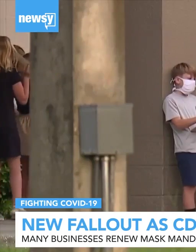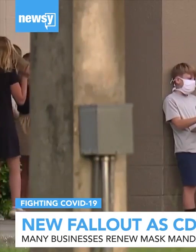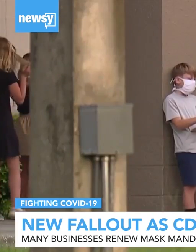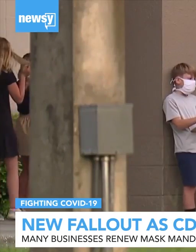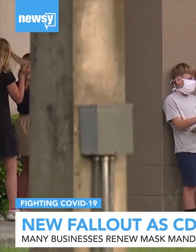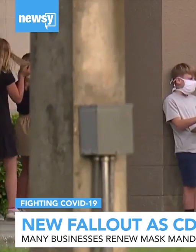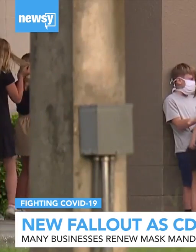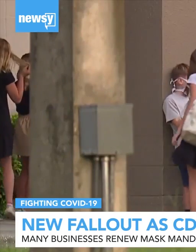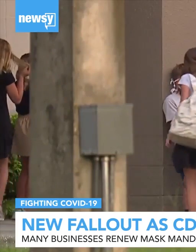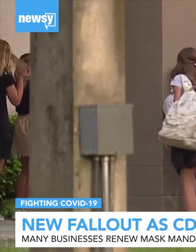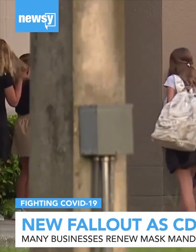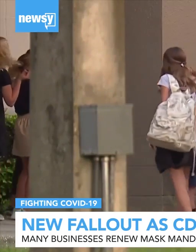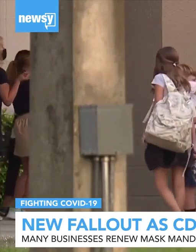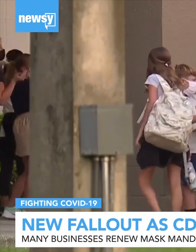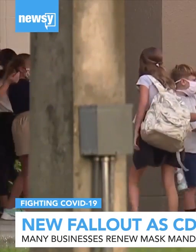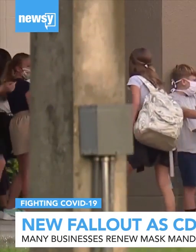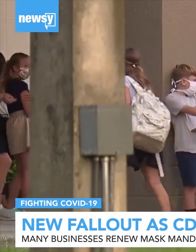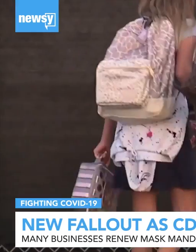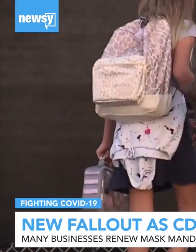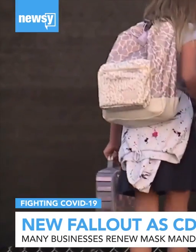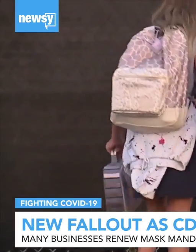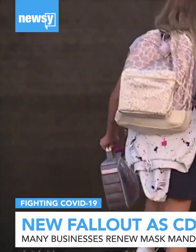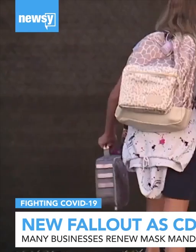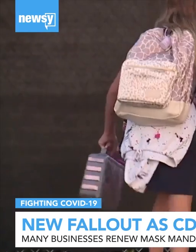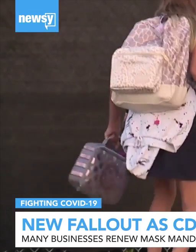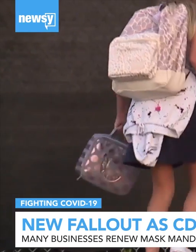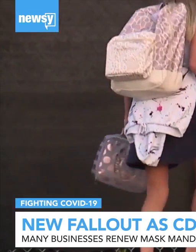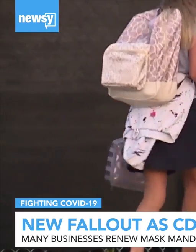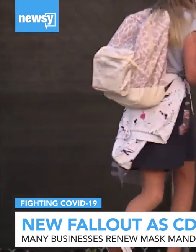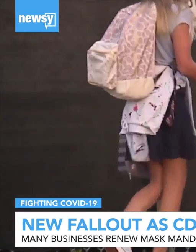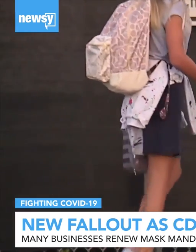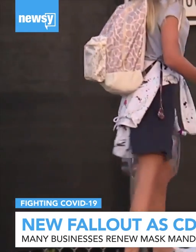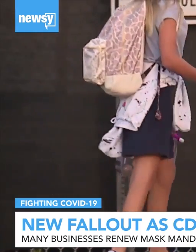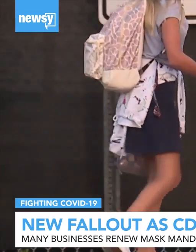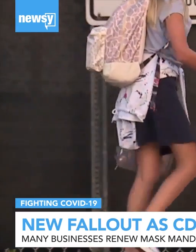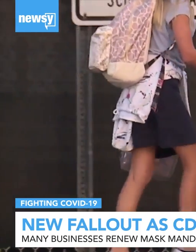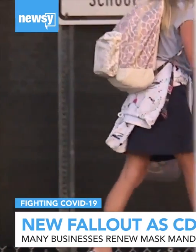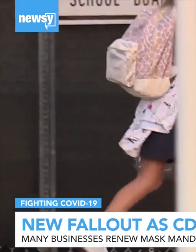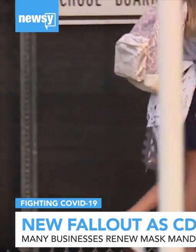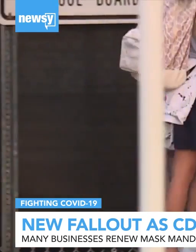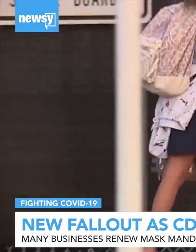governor pointed to legis local school districts au